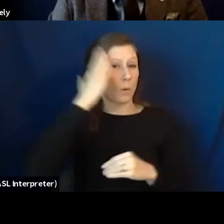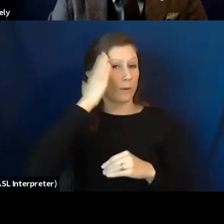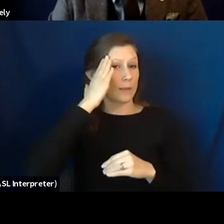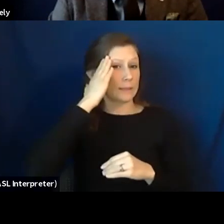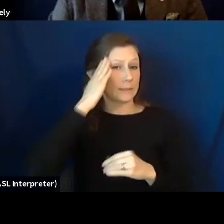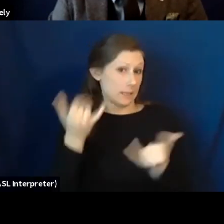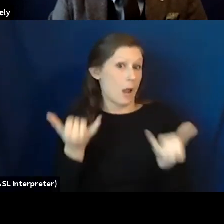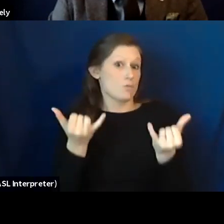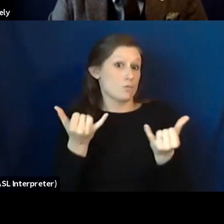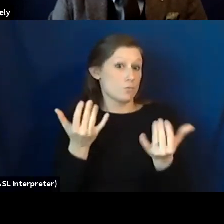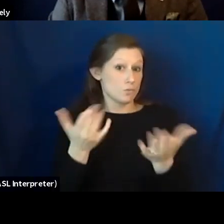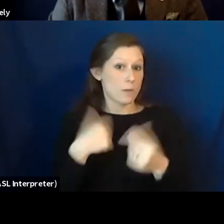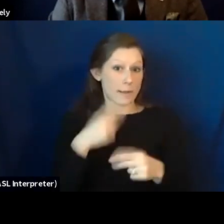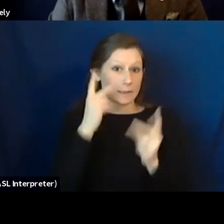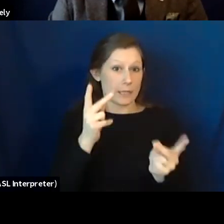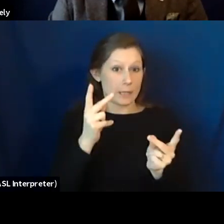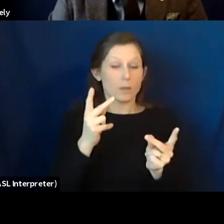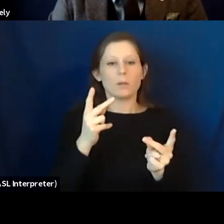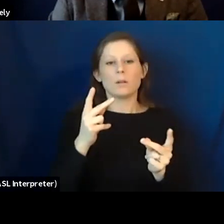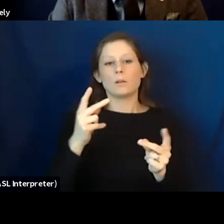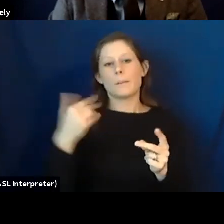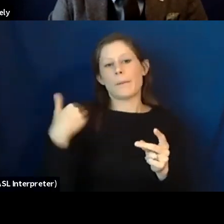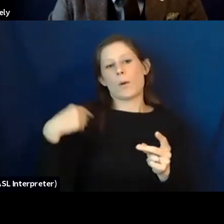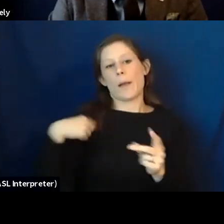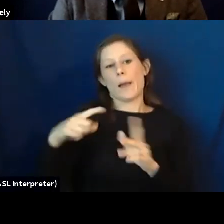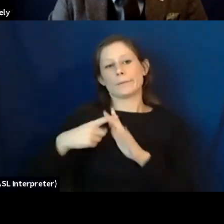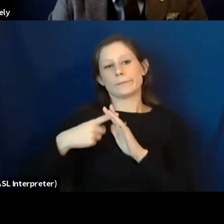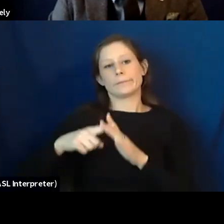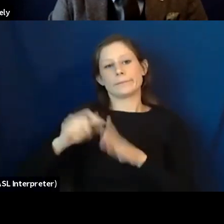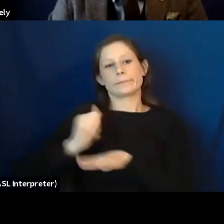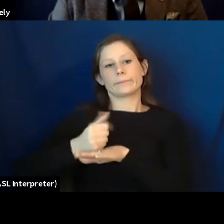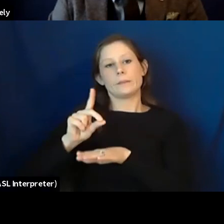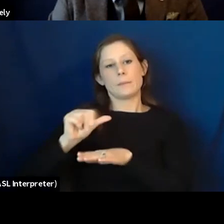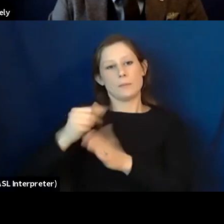when i started the disability project the reason i started the disability project was